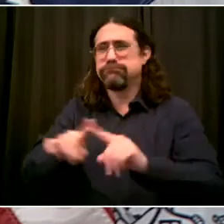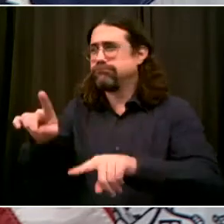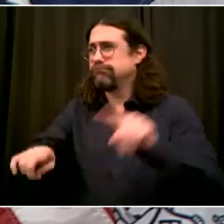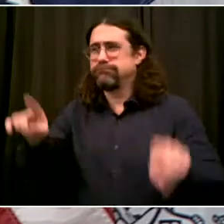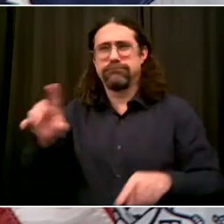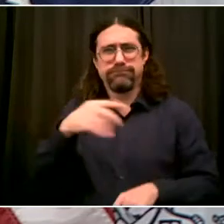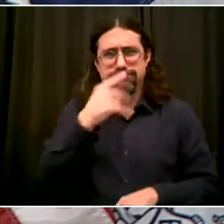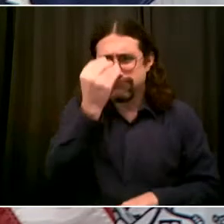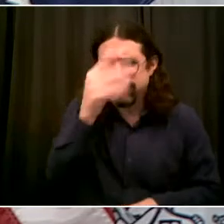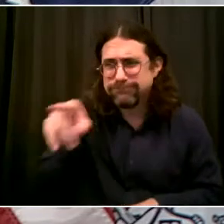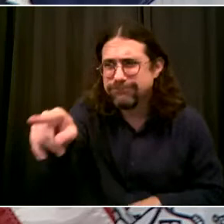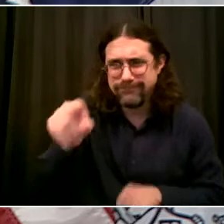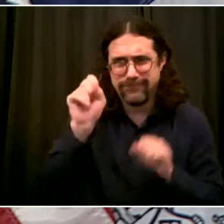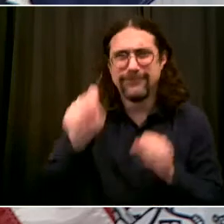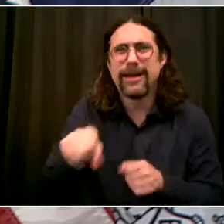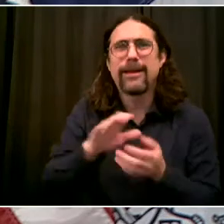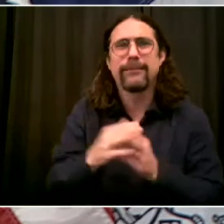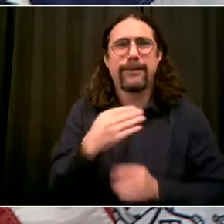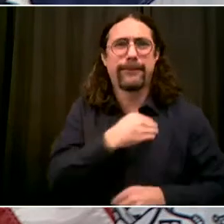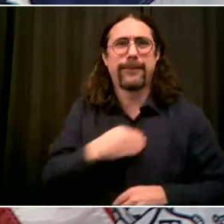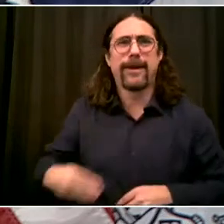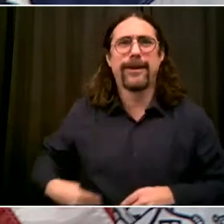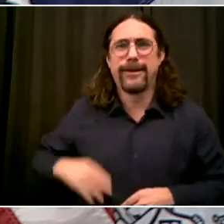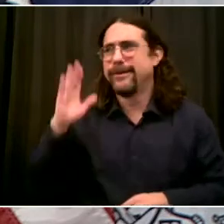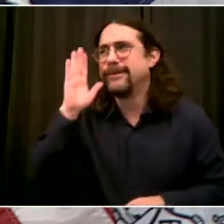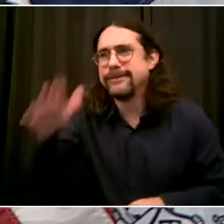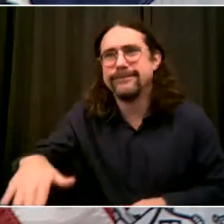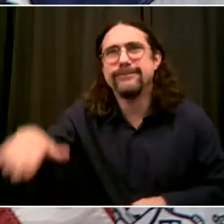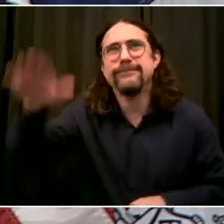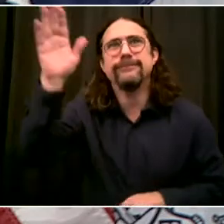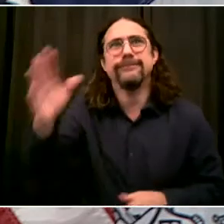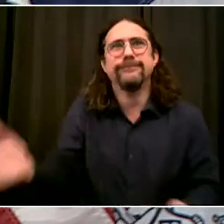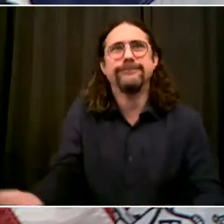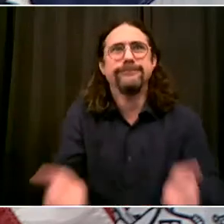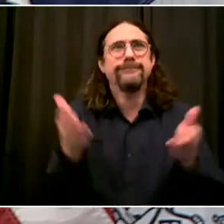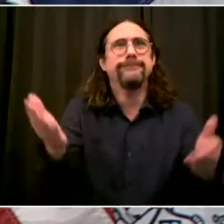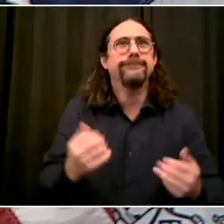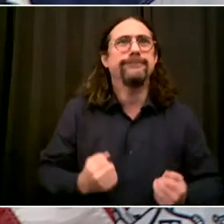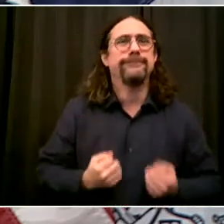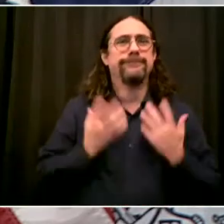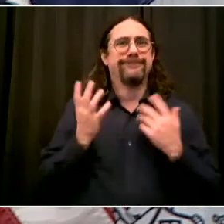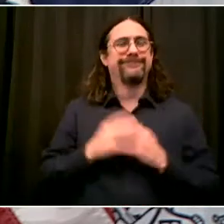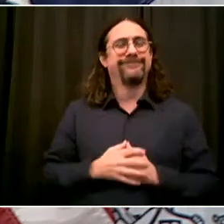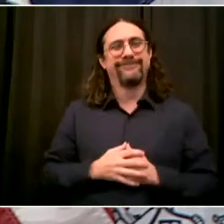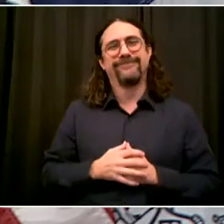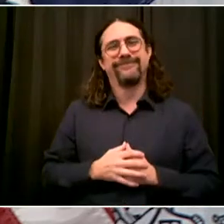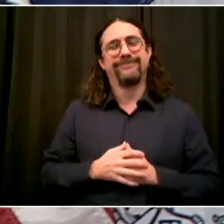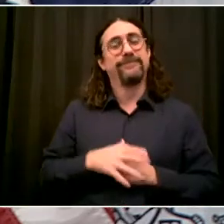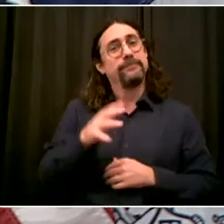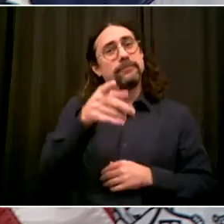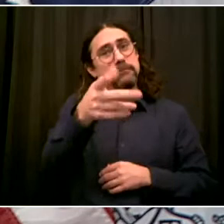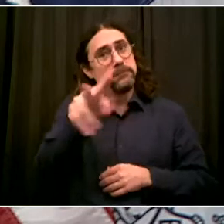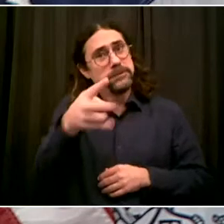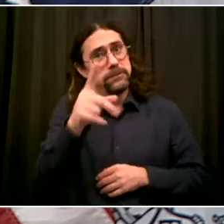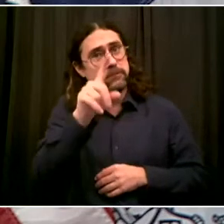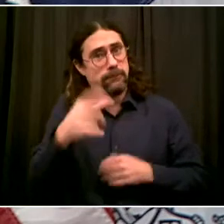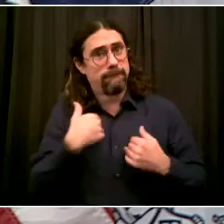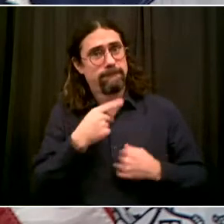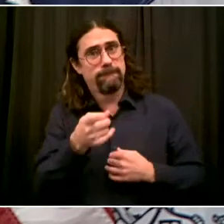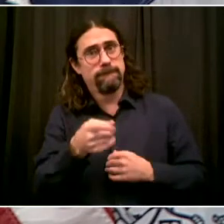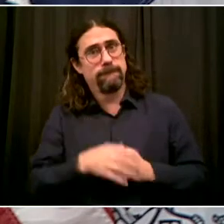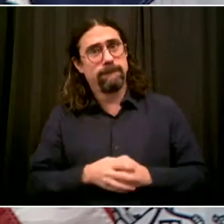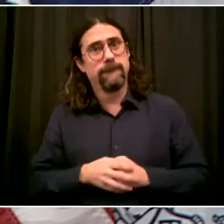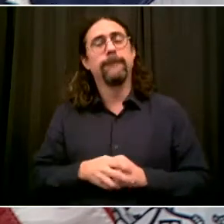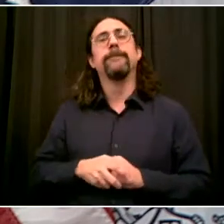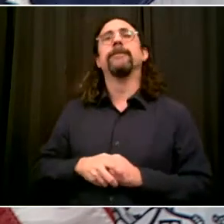GO AHEAD.